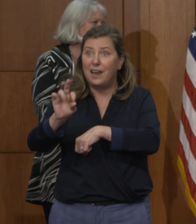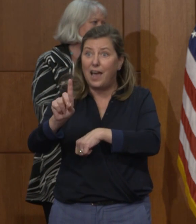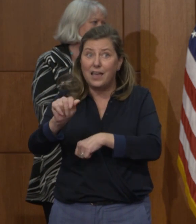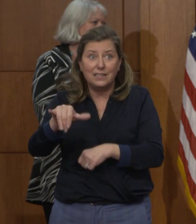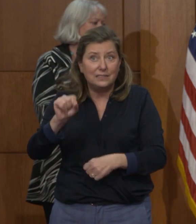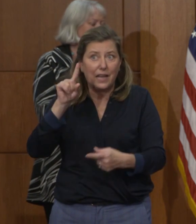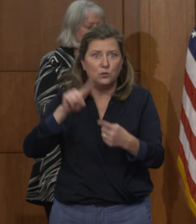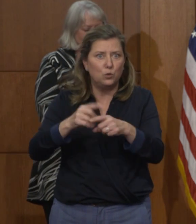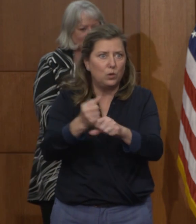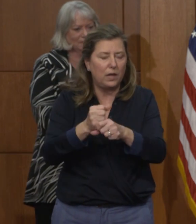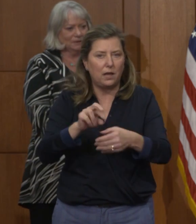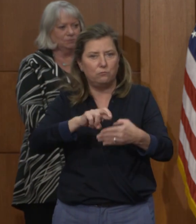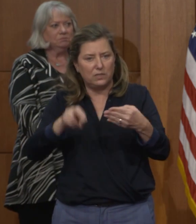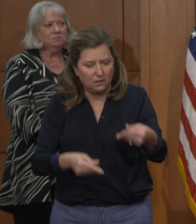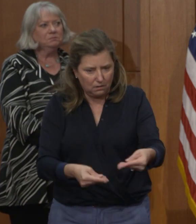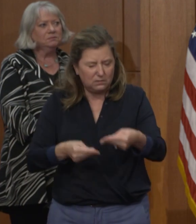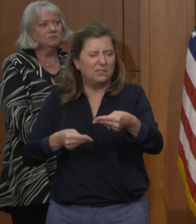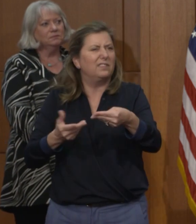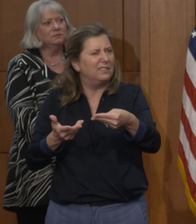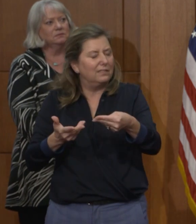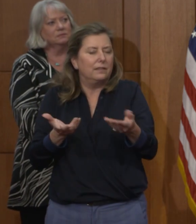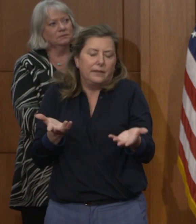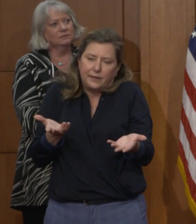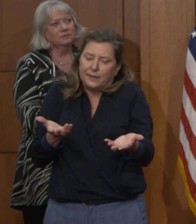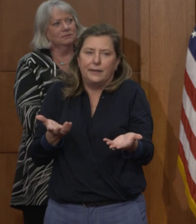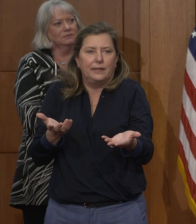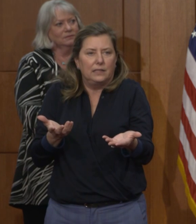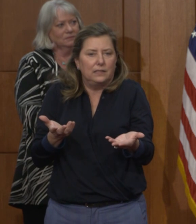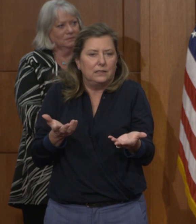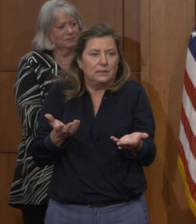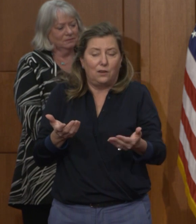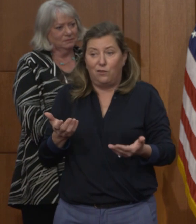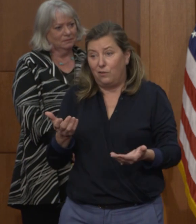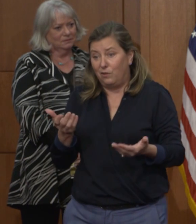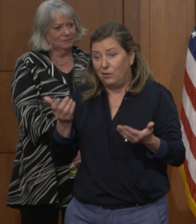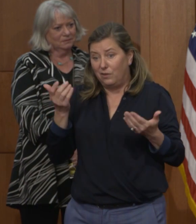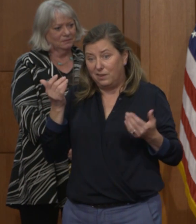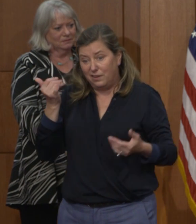uh, the other, when I say cumbersome, the other drawback was, as you remember when we were talking about this earlier,